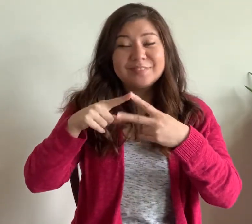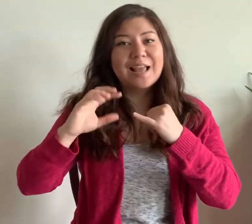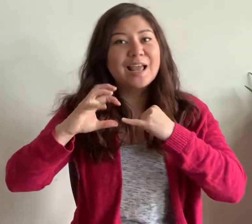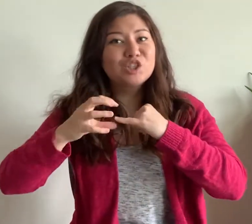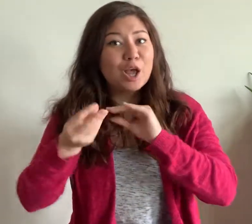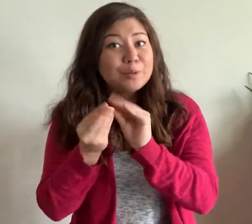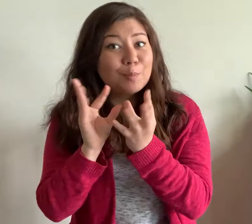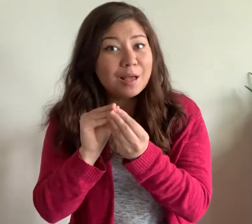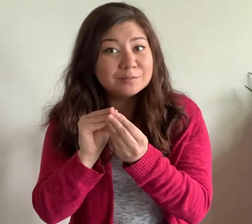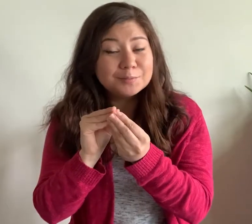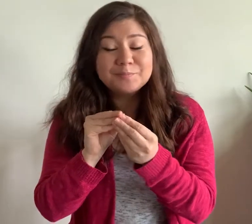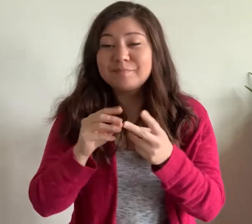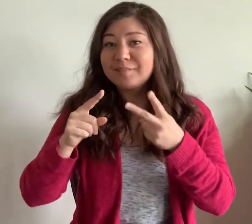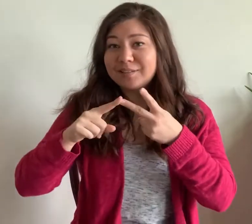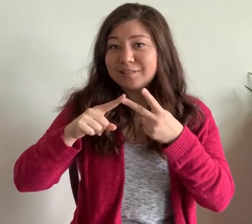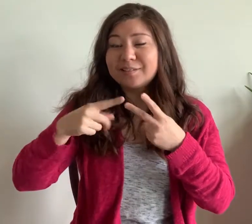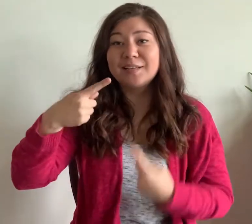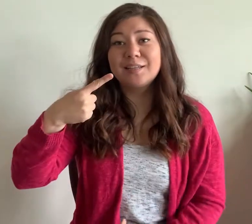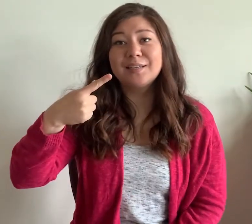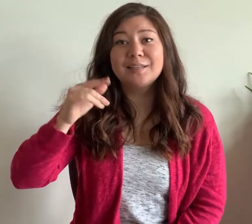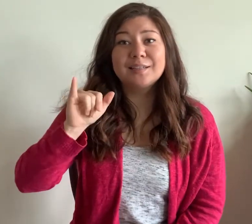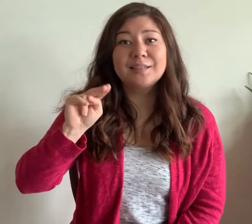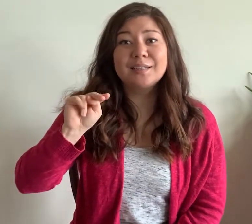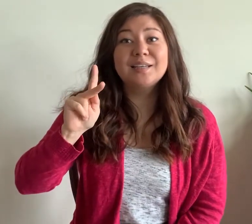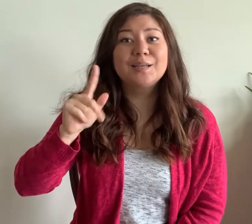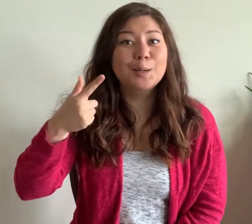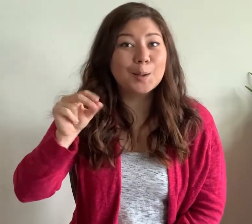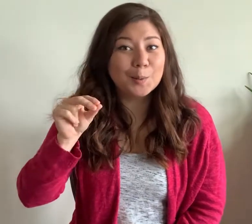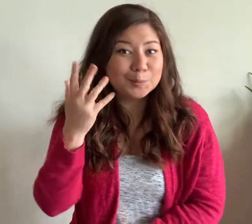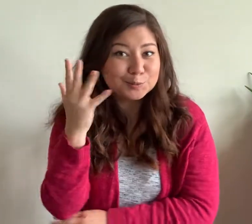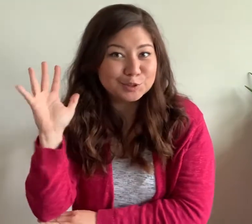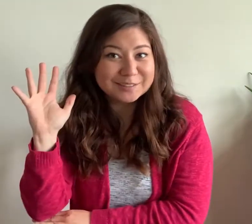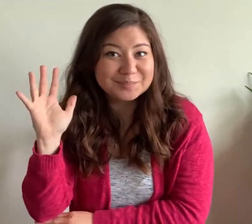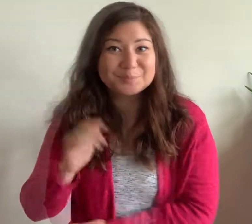cherry blossoms and ginkgo trees.